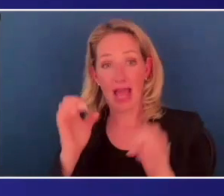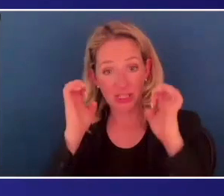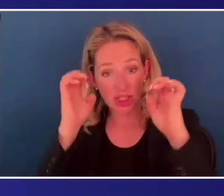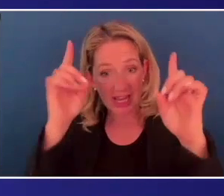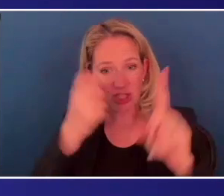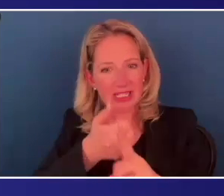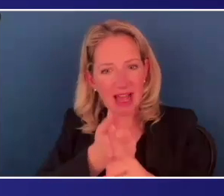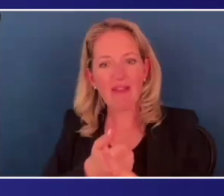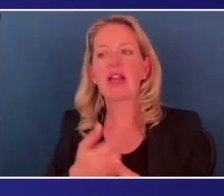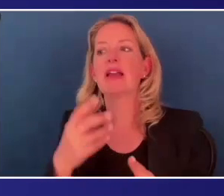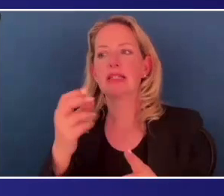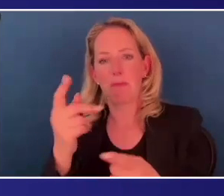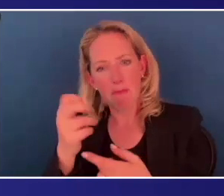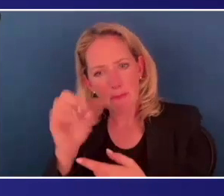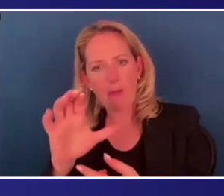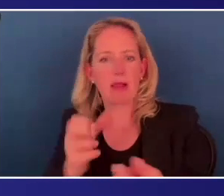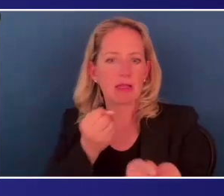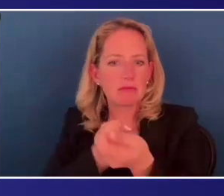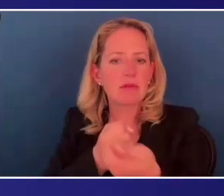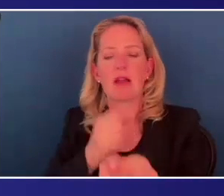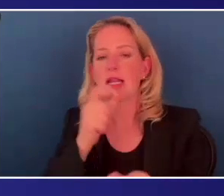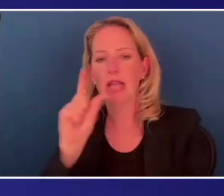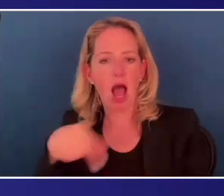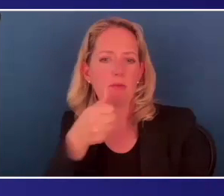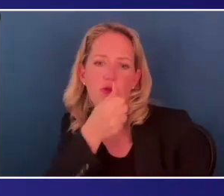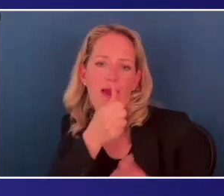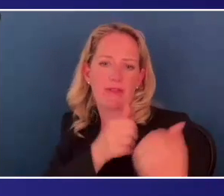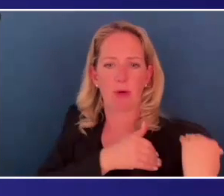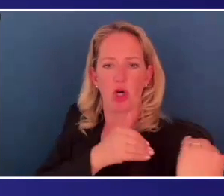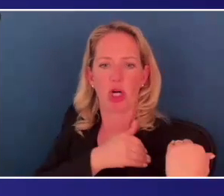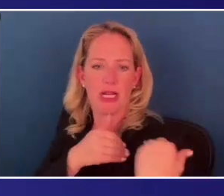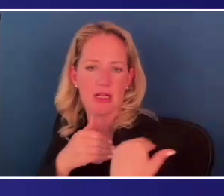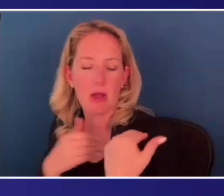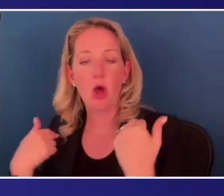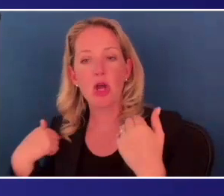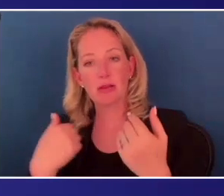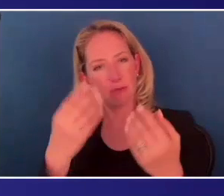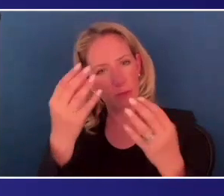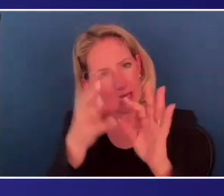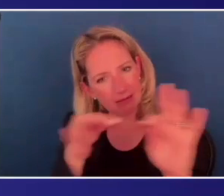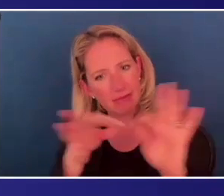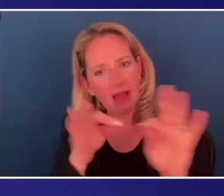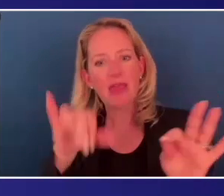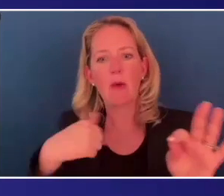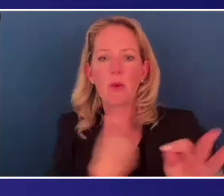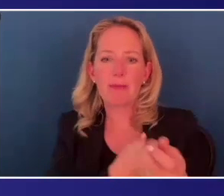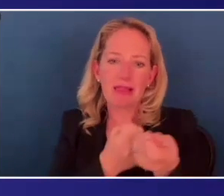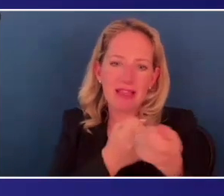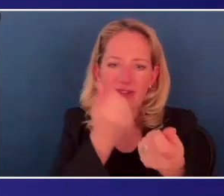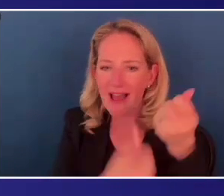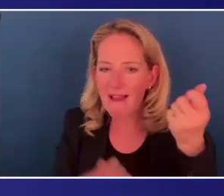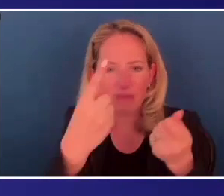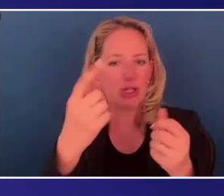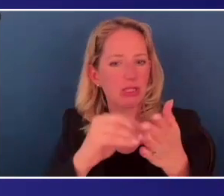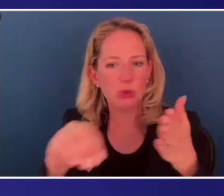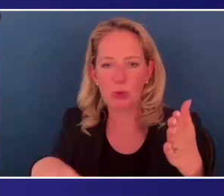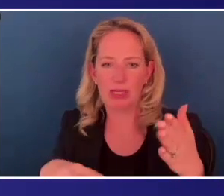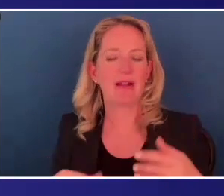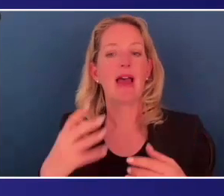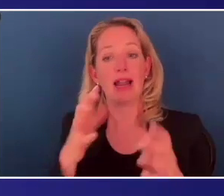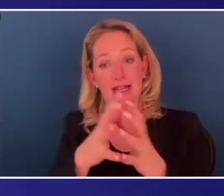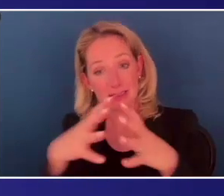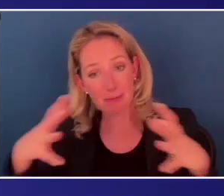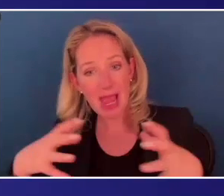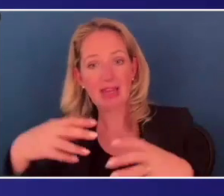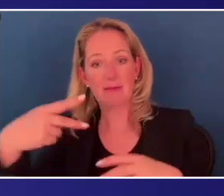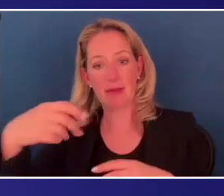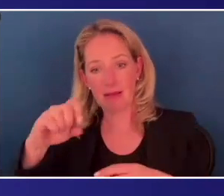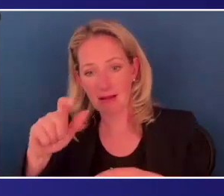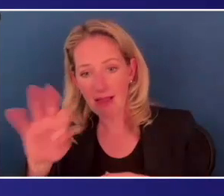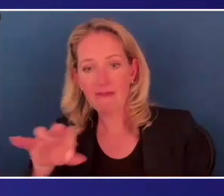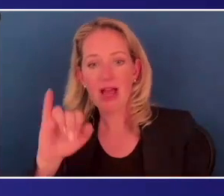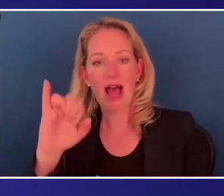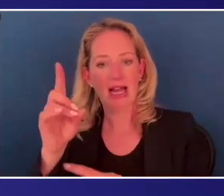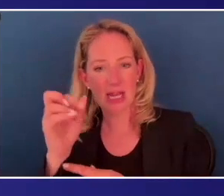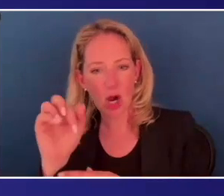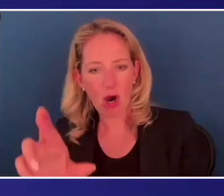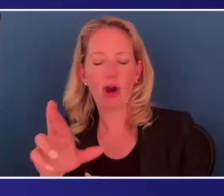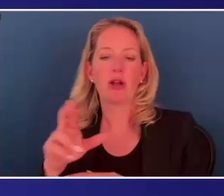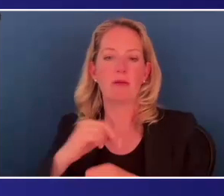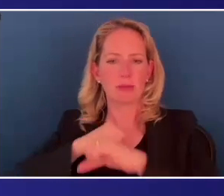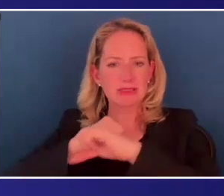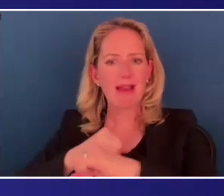One that invest in people because we believe in every student. Regardless of their income. Bye, protecting expanding programs like PSLF, NDR. We're not just helping individual borrowers.